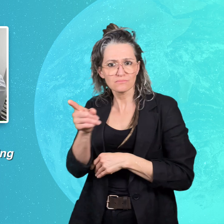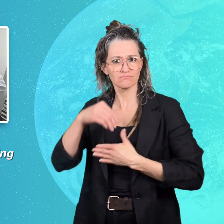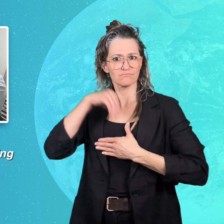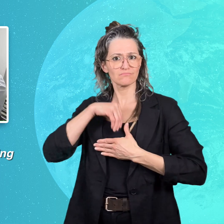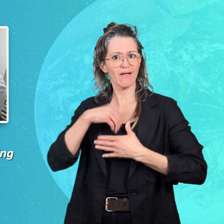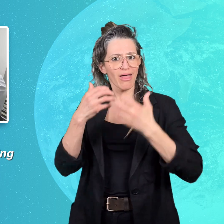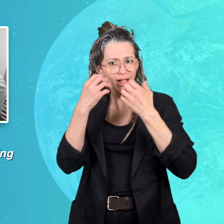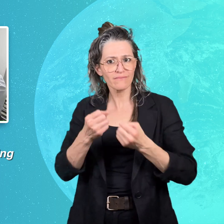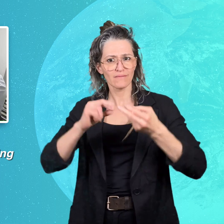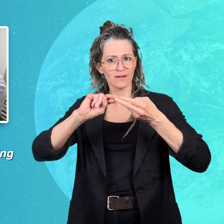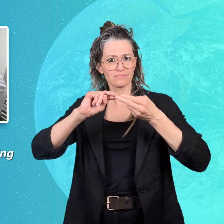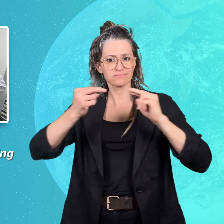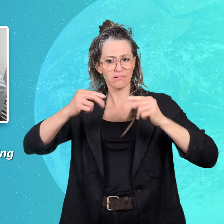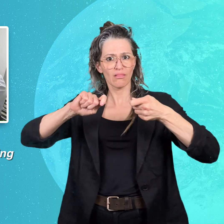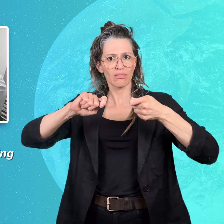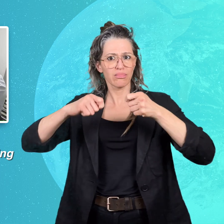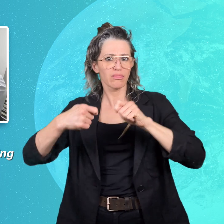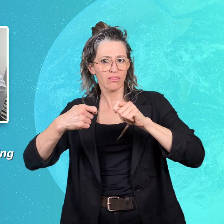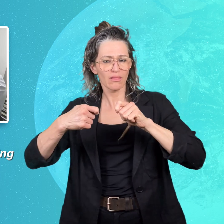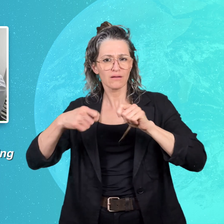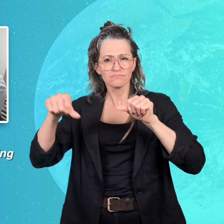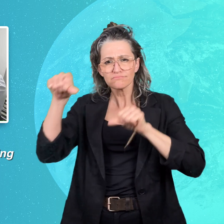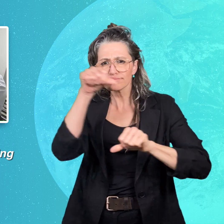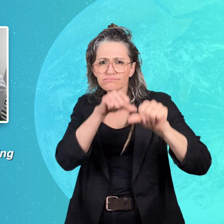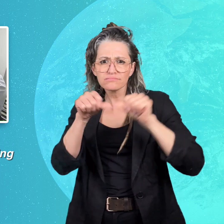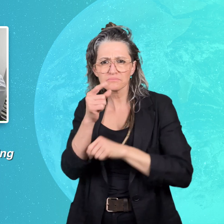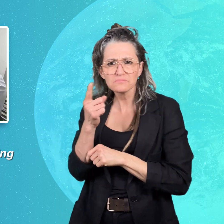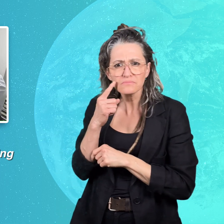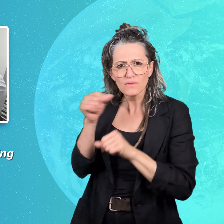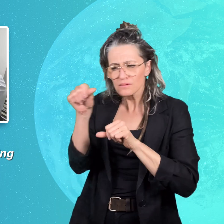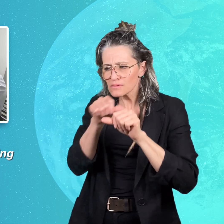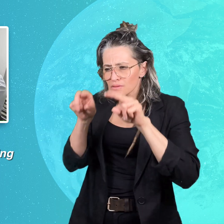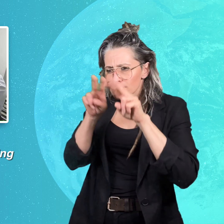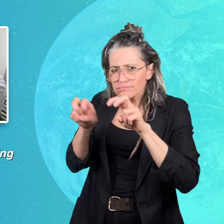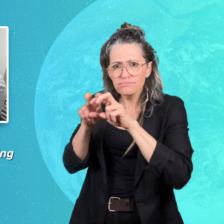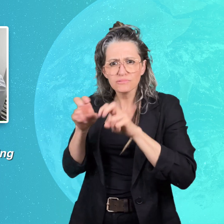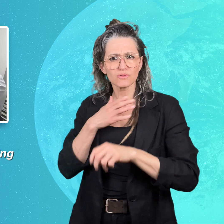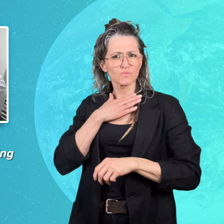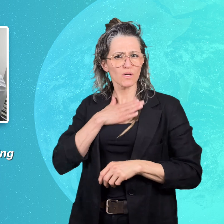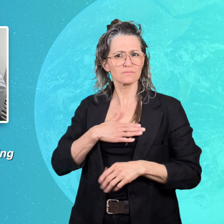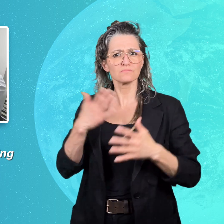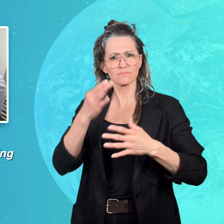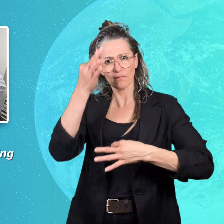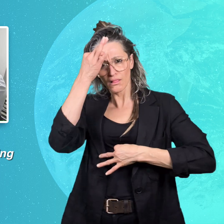mutated gene, and inserted a special virus into